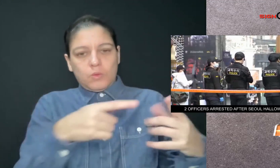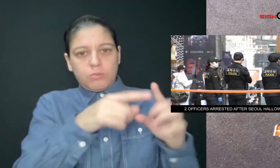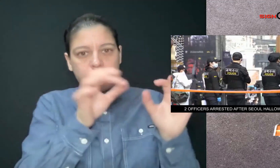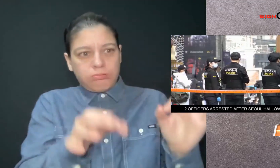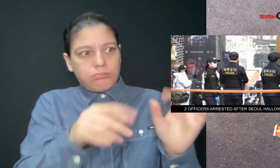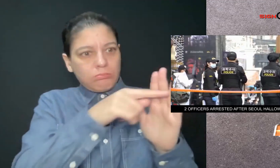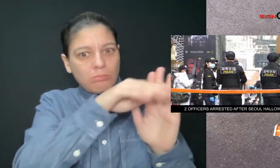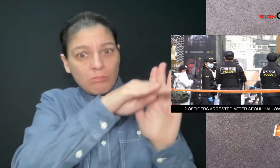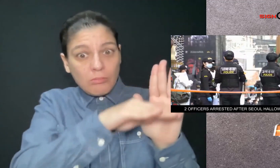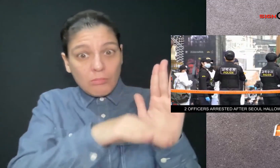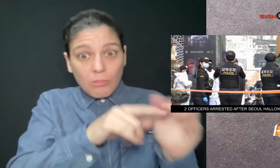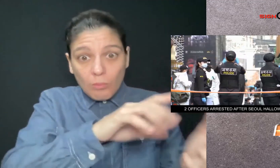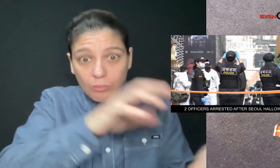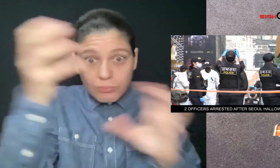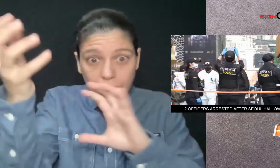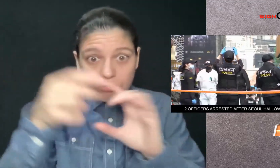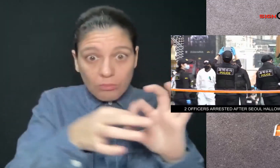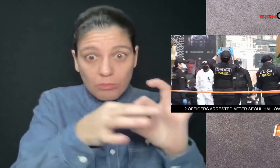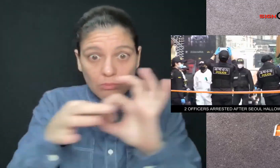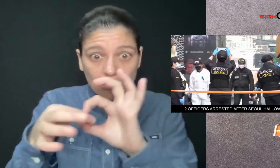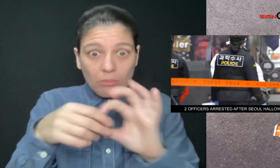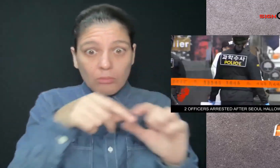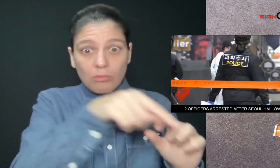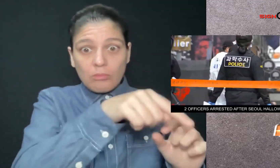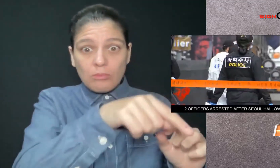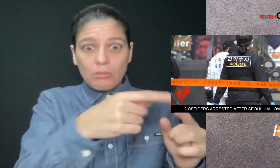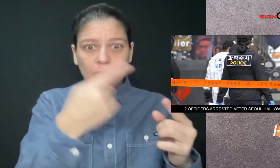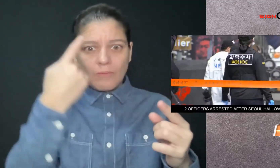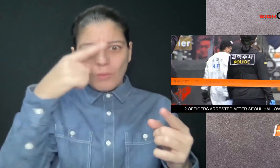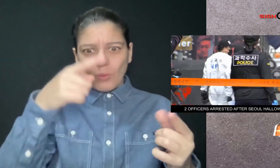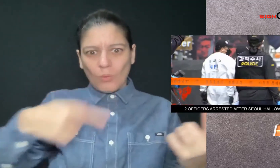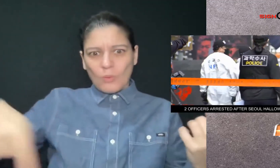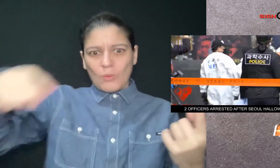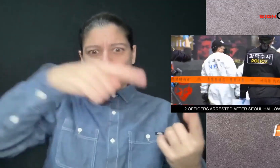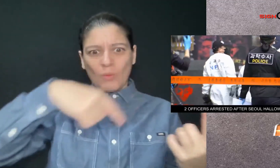the evidence was an internal report about the risks associated with the large crowds